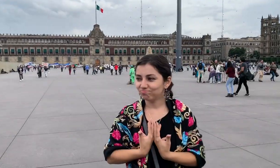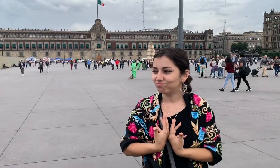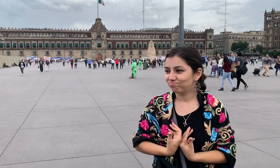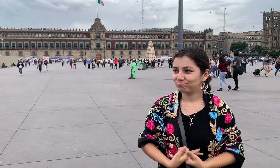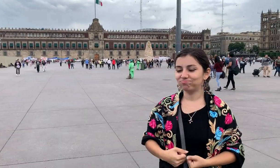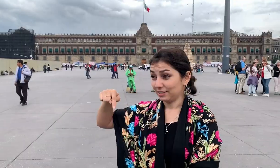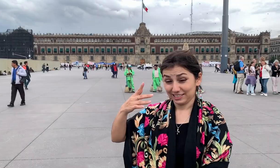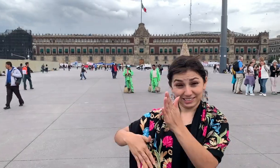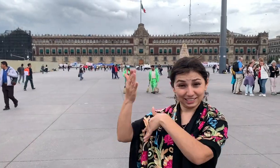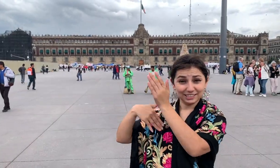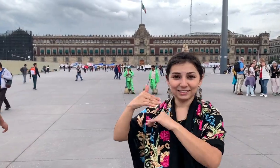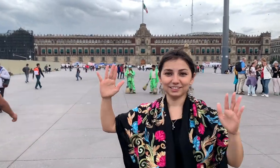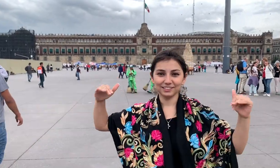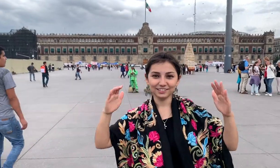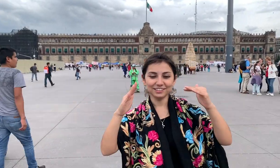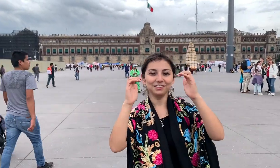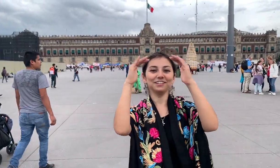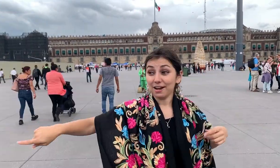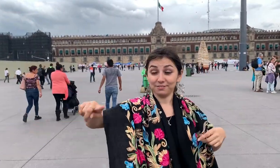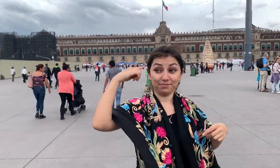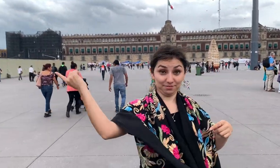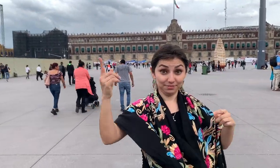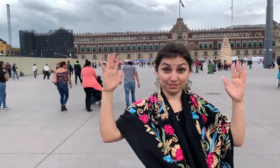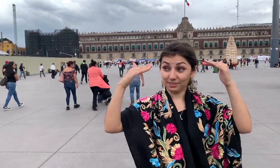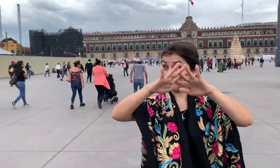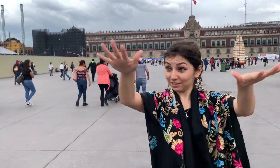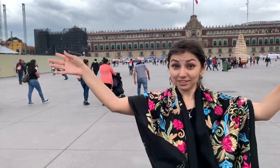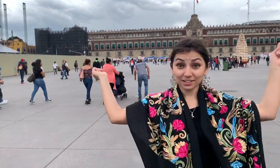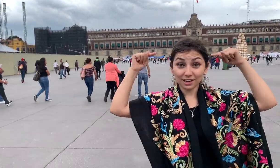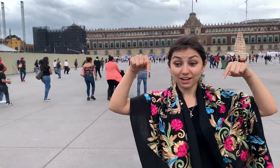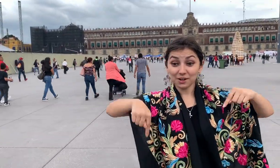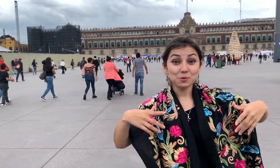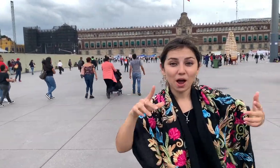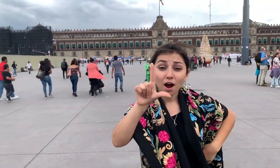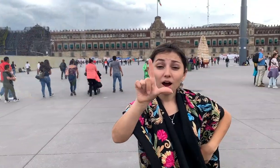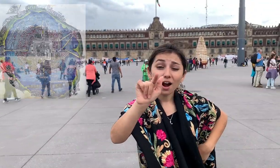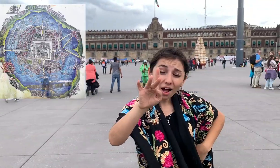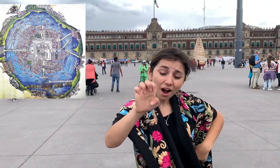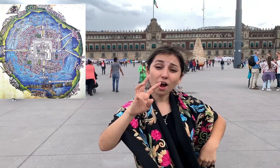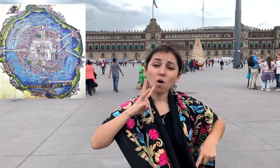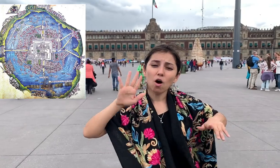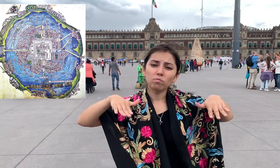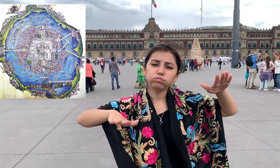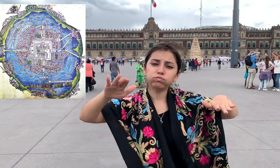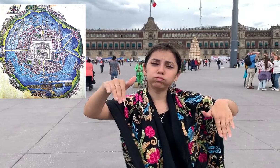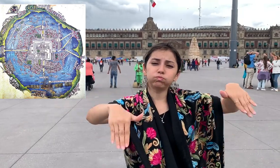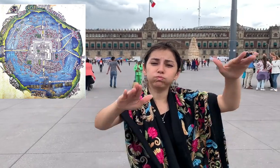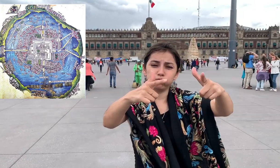Sad to miss this! In this area, there used to be several Aztec Ruins And the Aztec Ruins here was built on a lake!